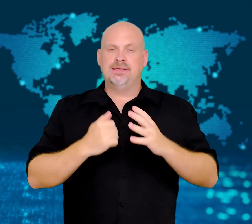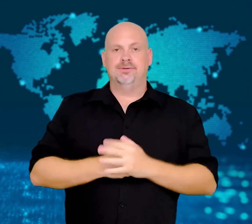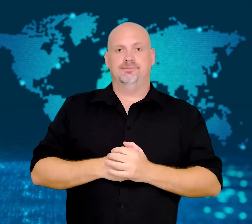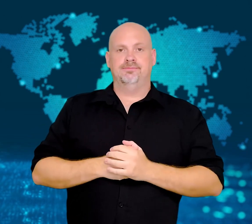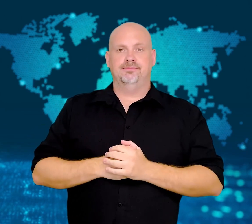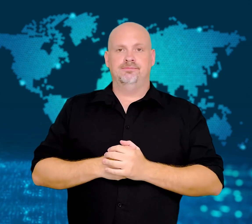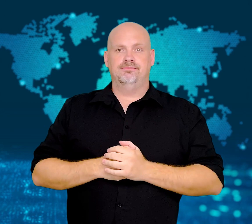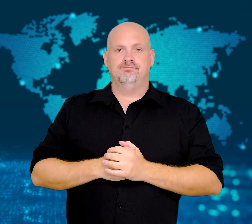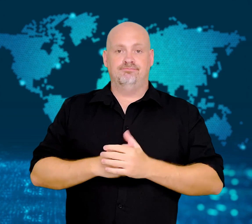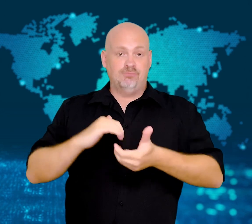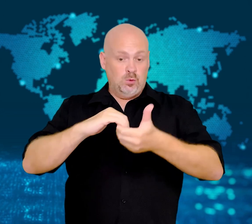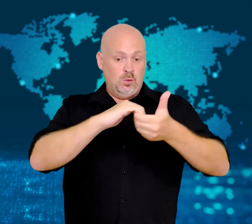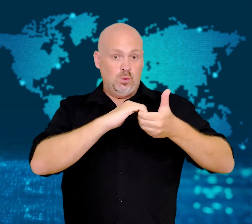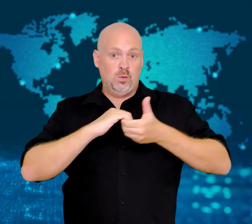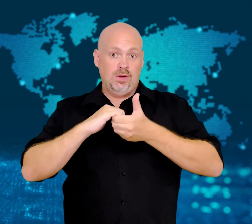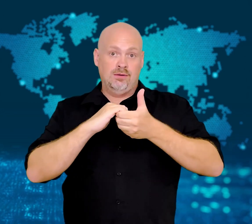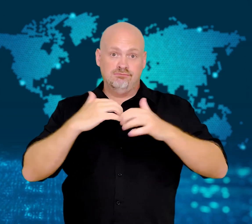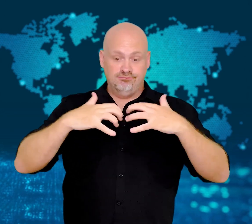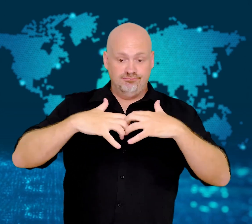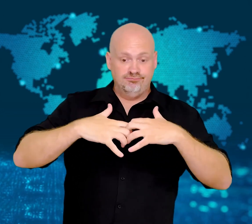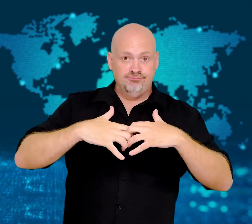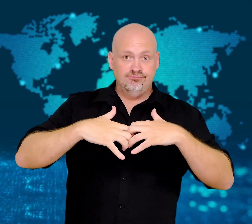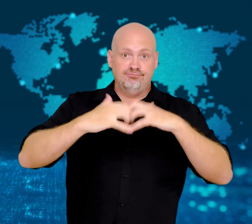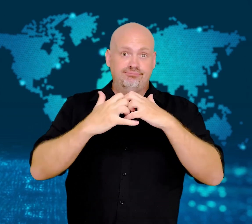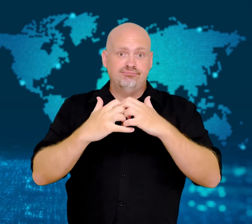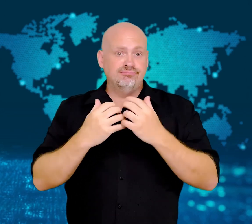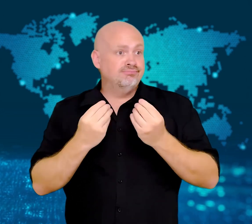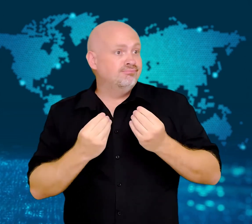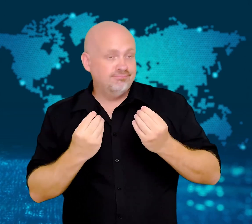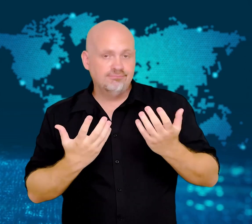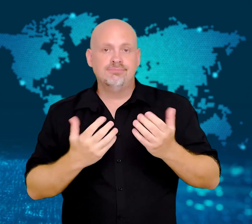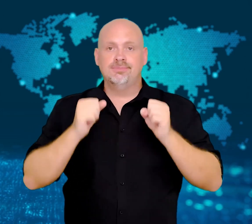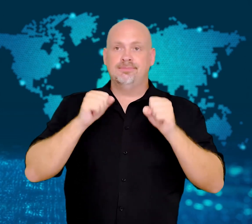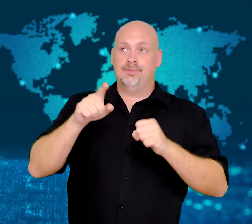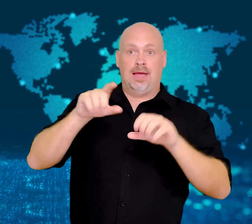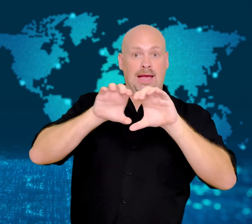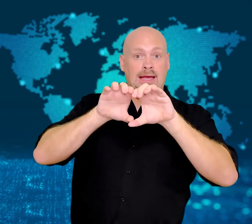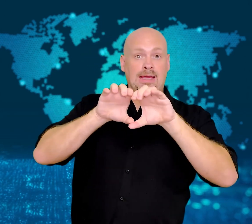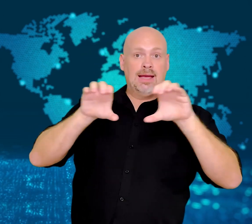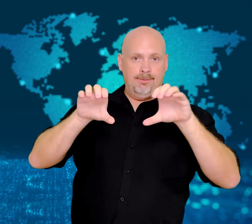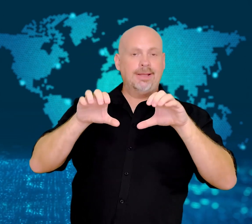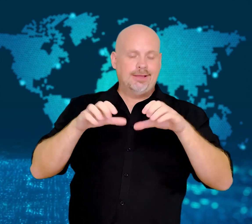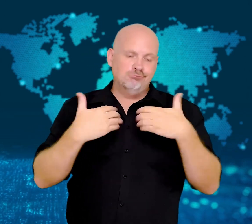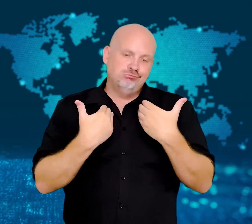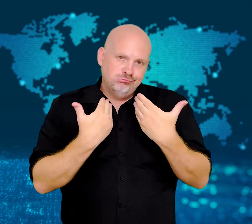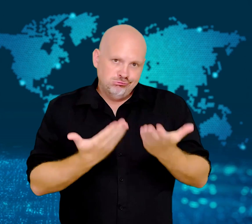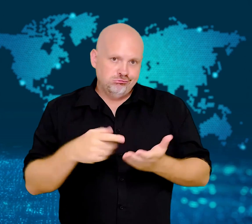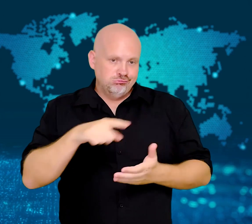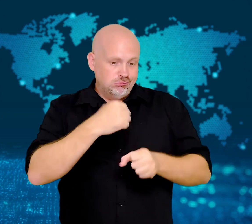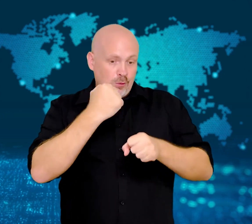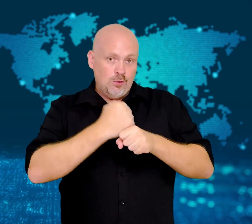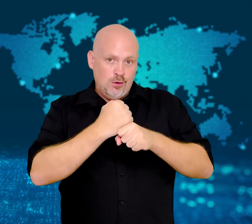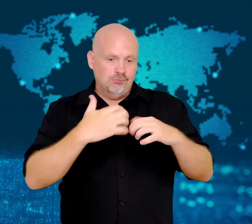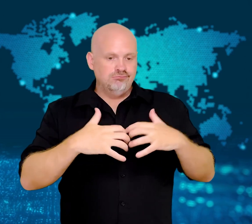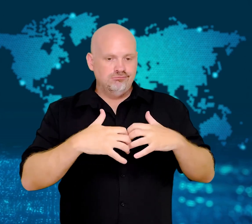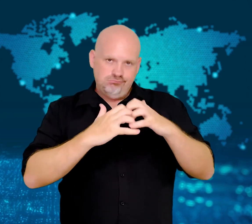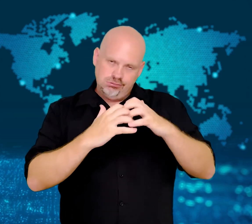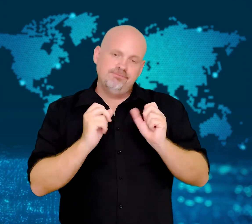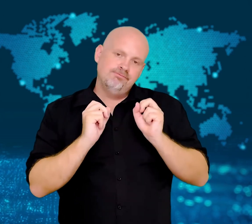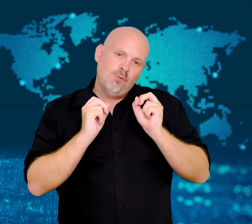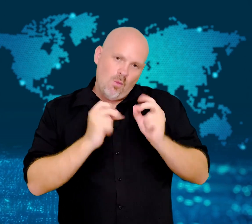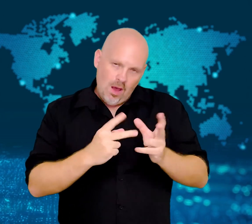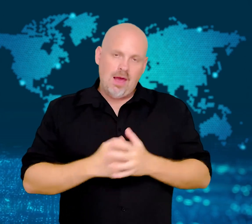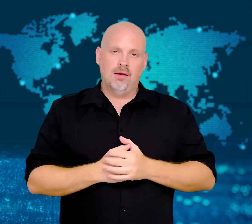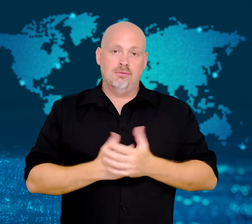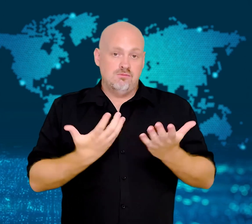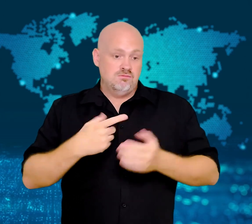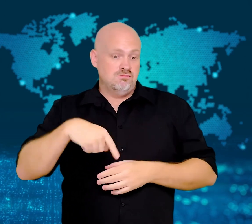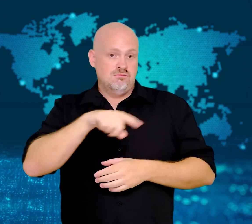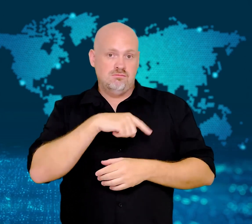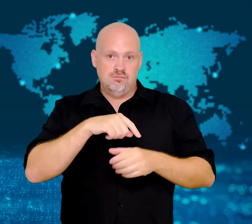Forming a union requires either the company